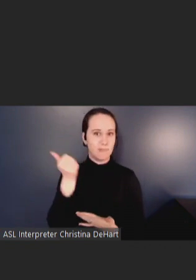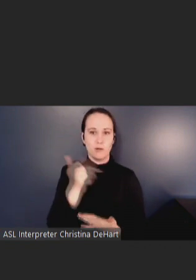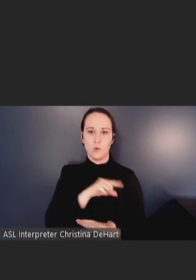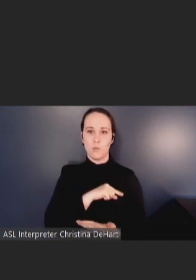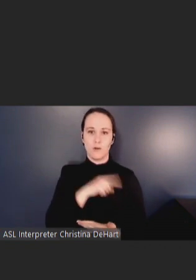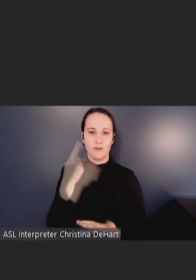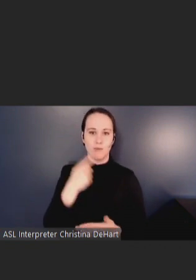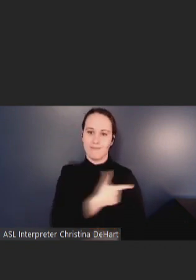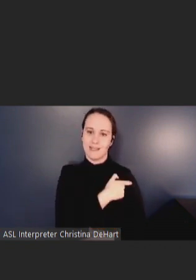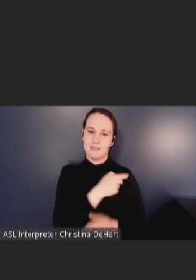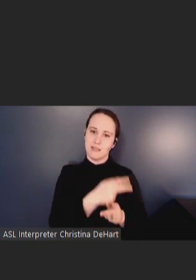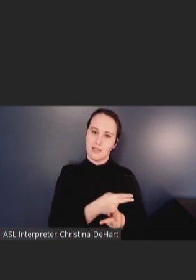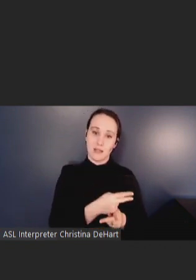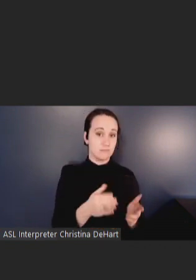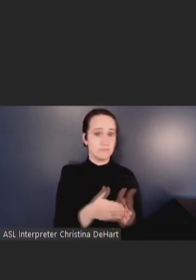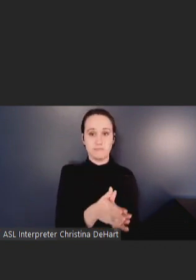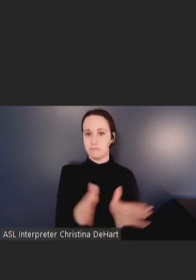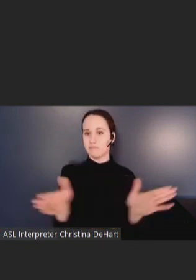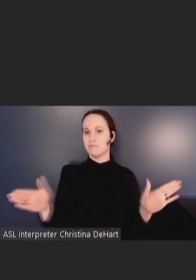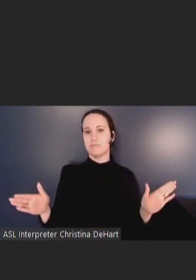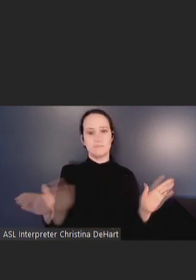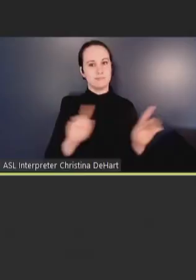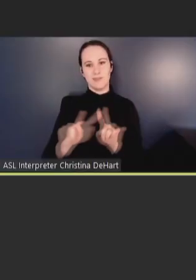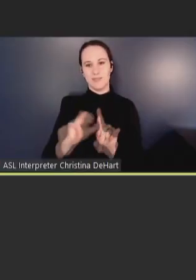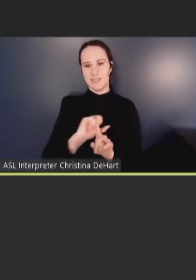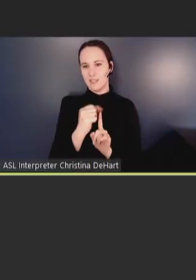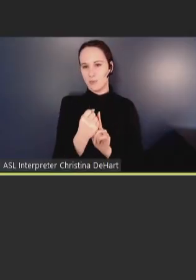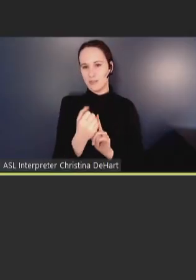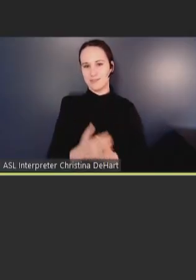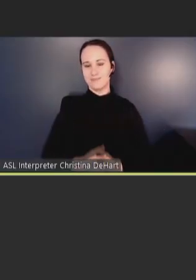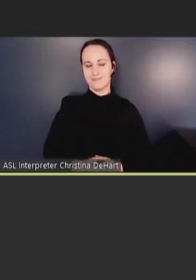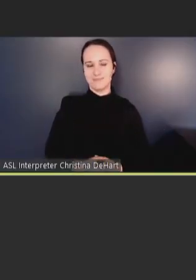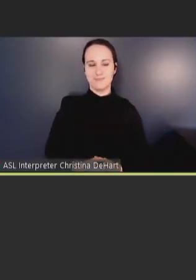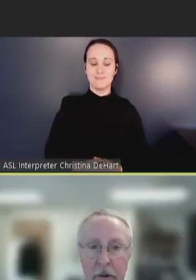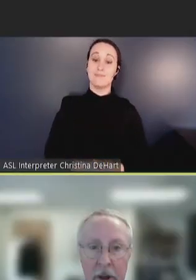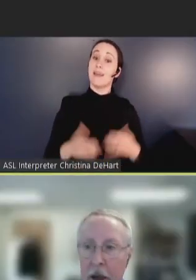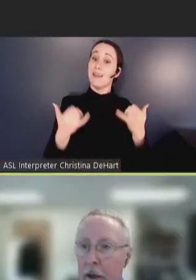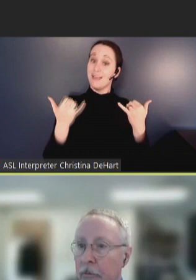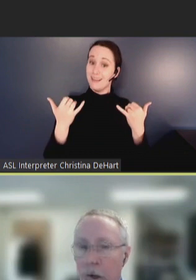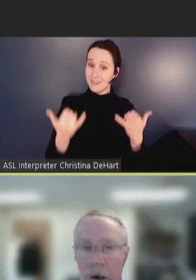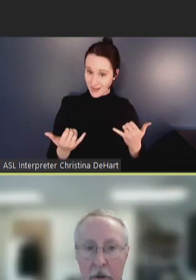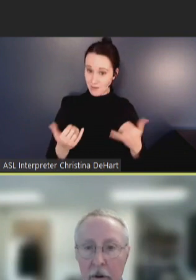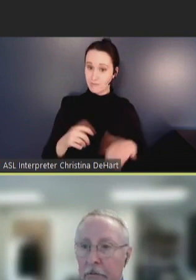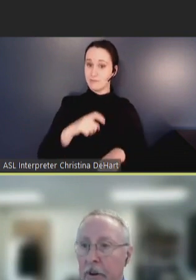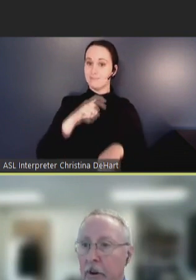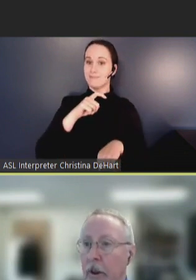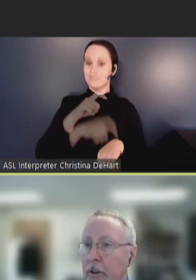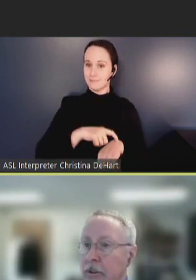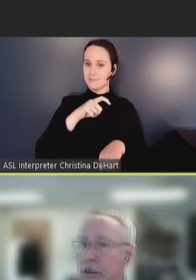across multiple different settings. We've now reached our time for our federal agency